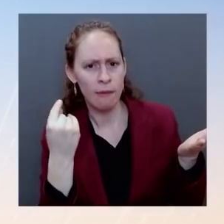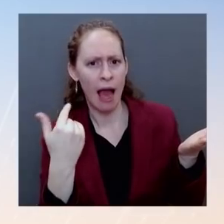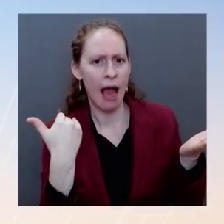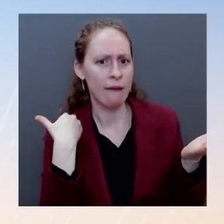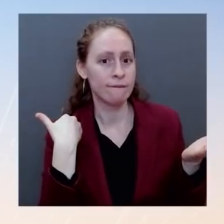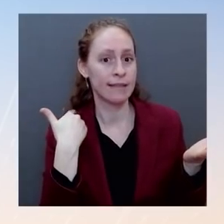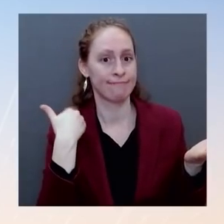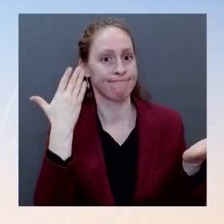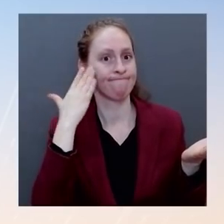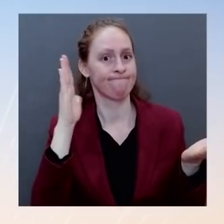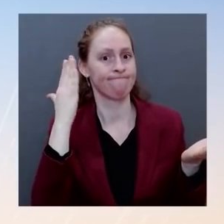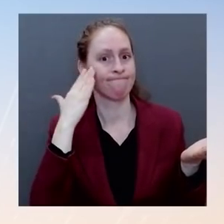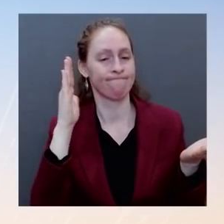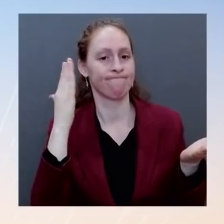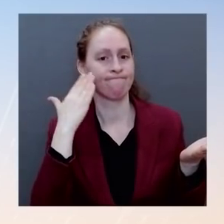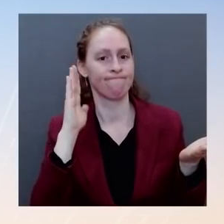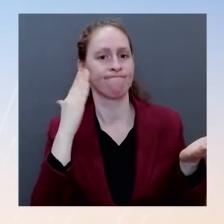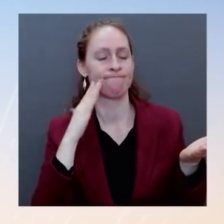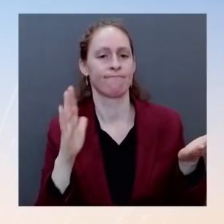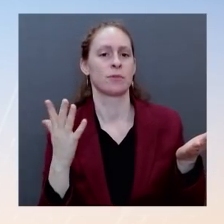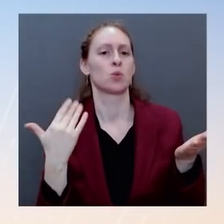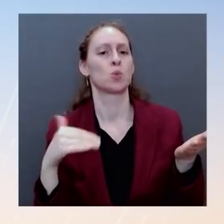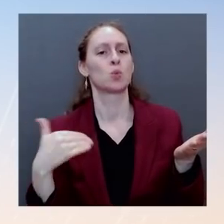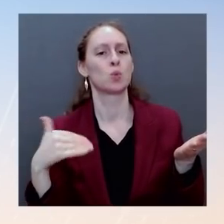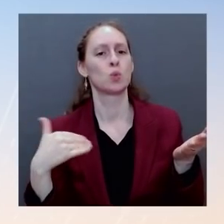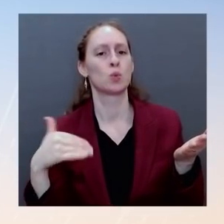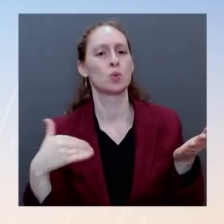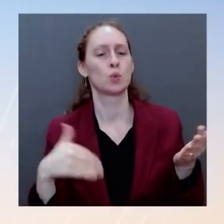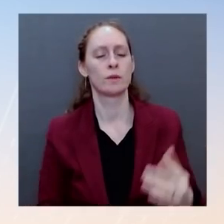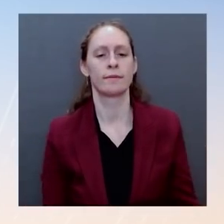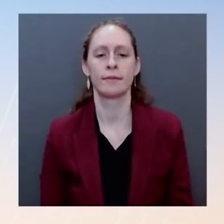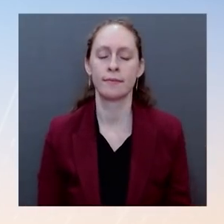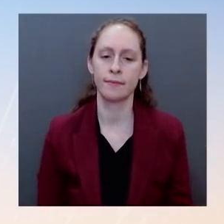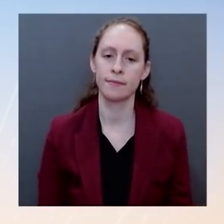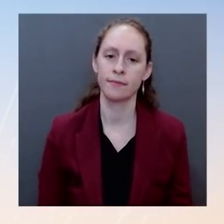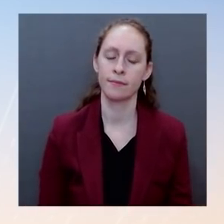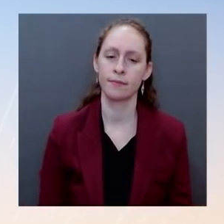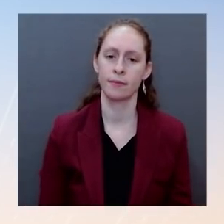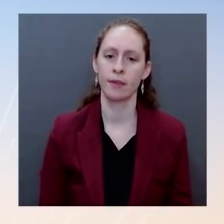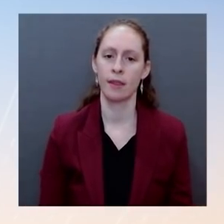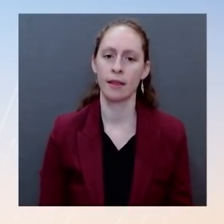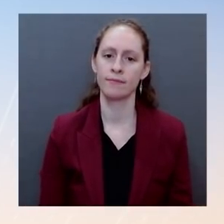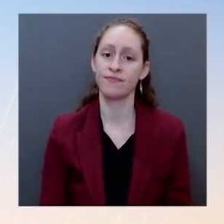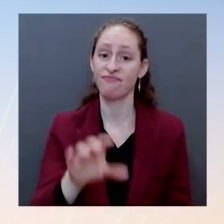that we were a bit frustrated by the lack of seriousness that negotiators came to the table -- they've come back,